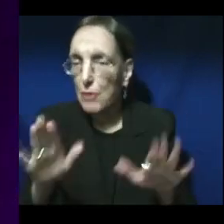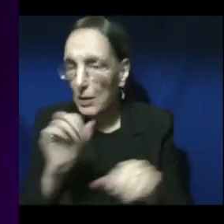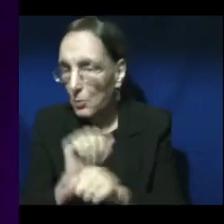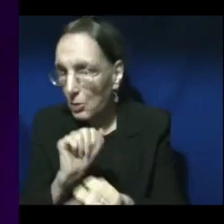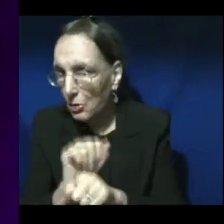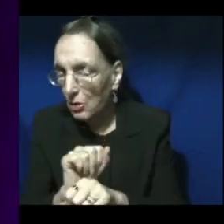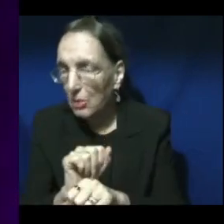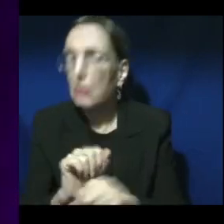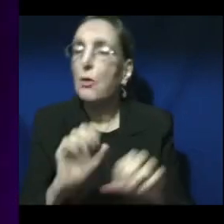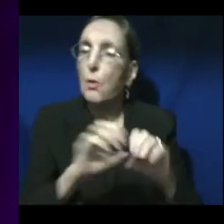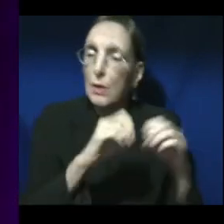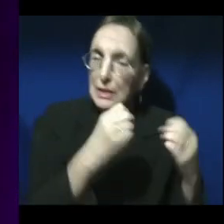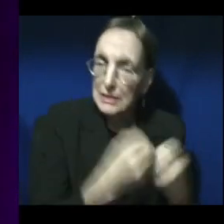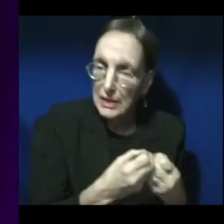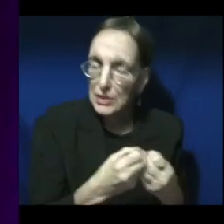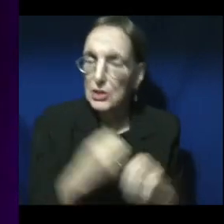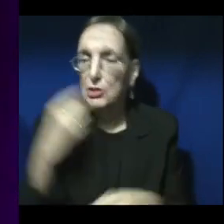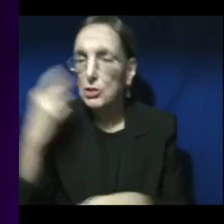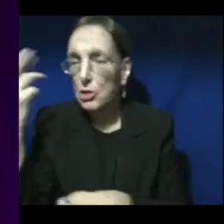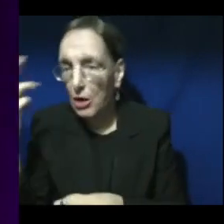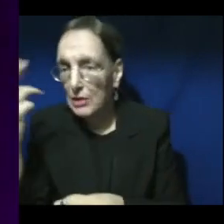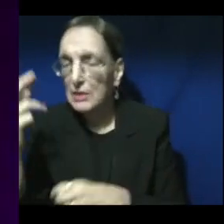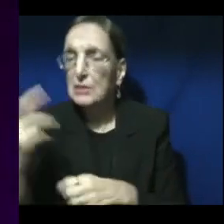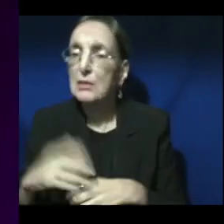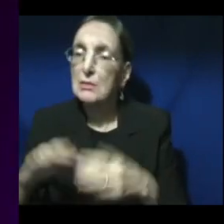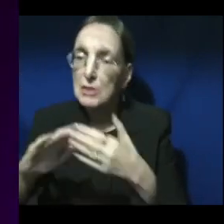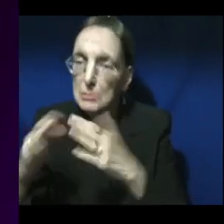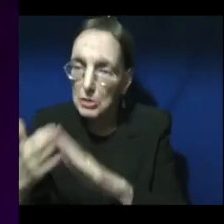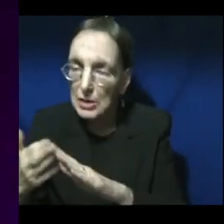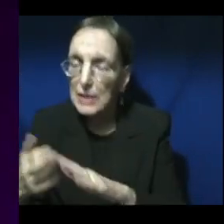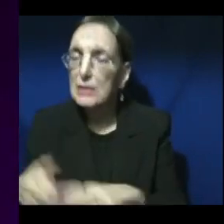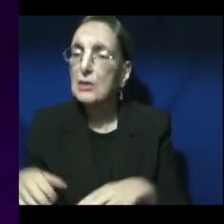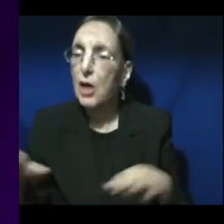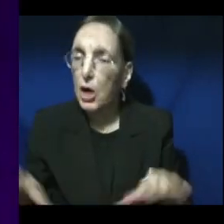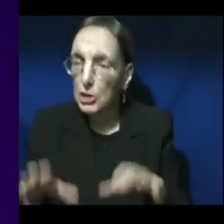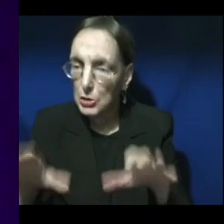are doing. And I’ll talk about a few things today. I’ll talk about increasing our influence